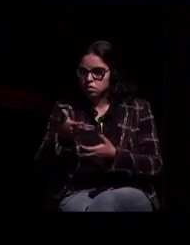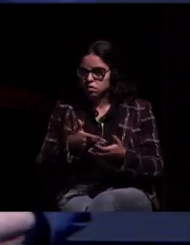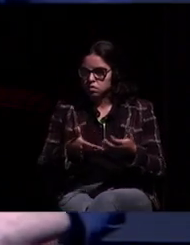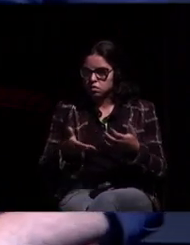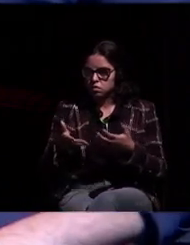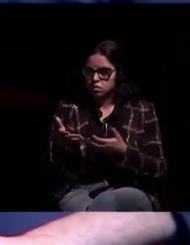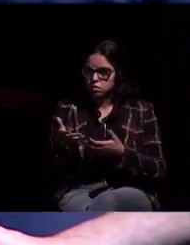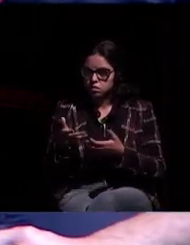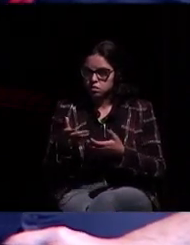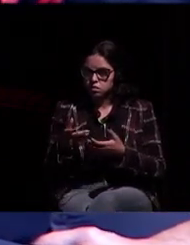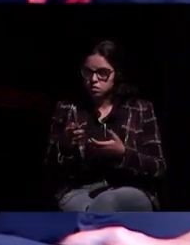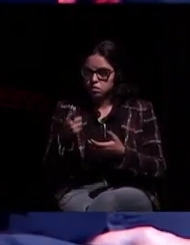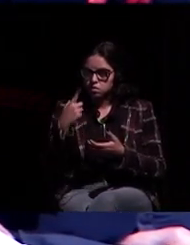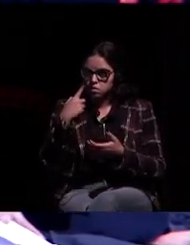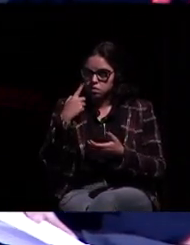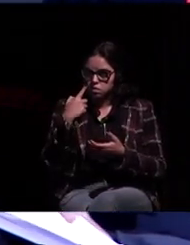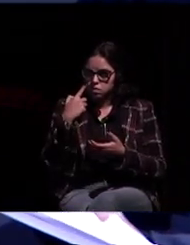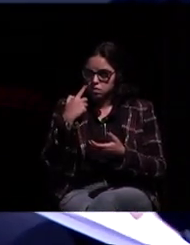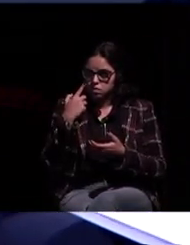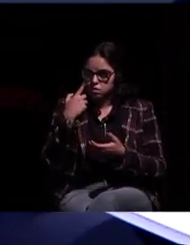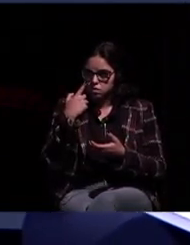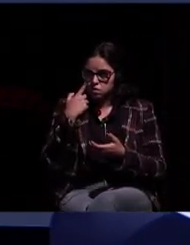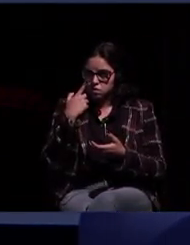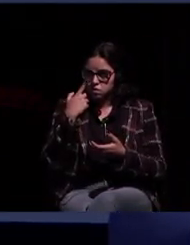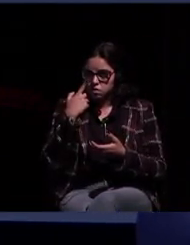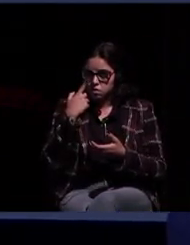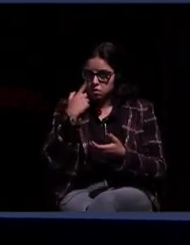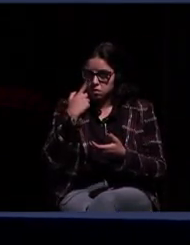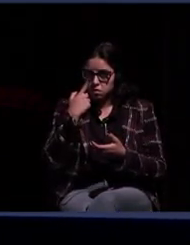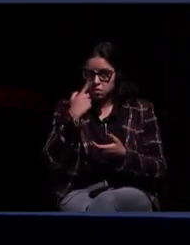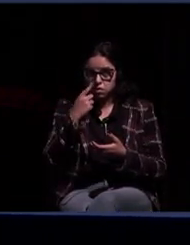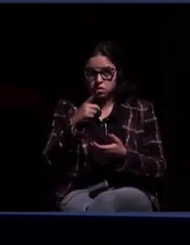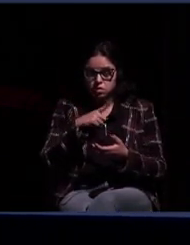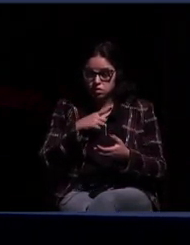in the commercialization of tourism products and also